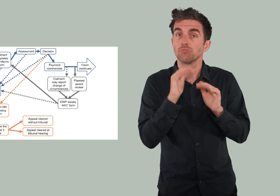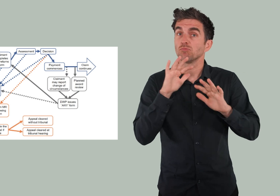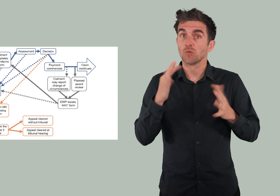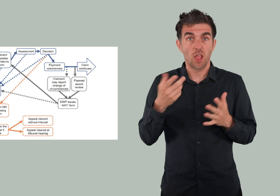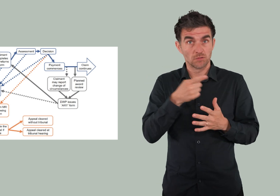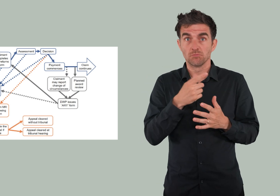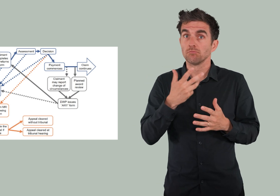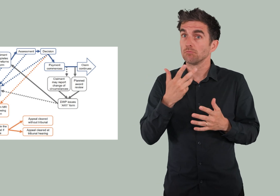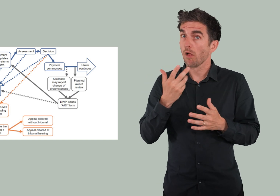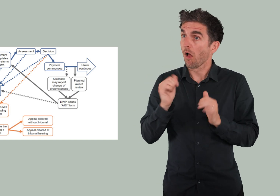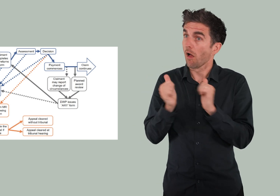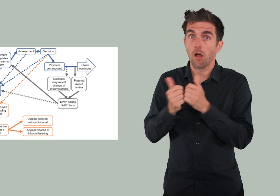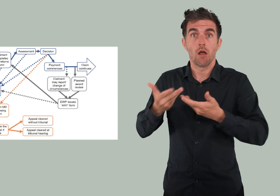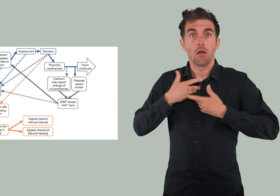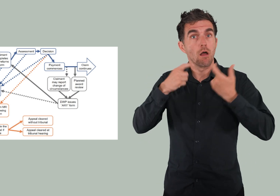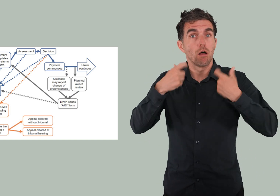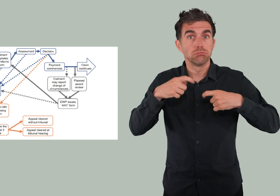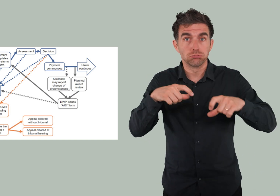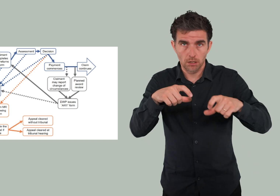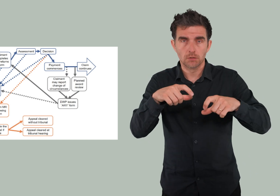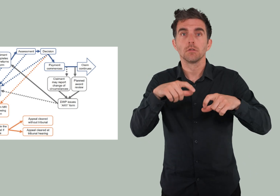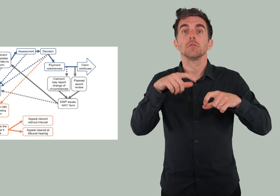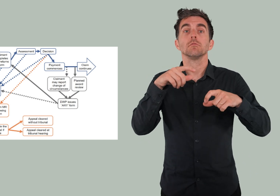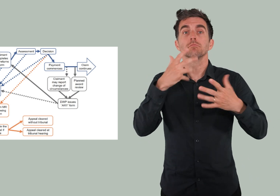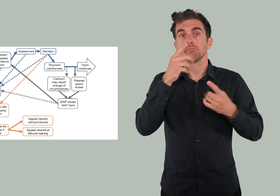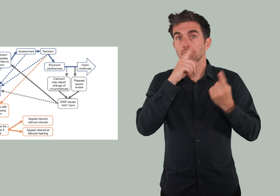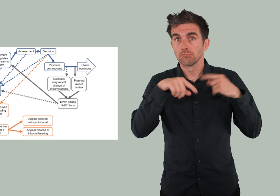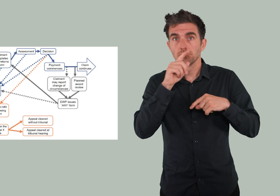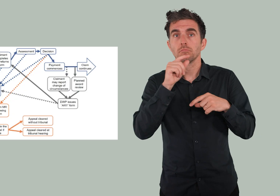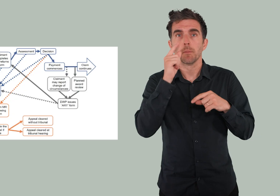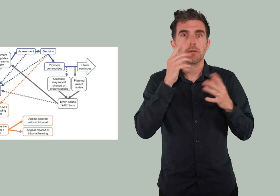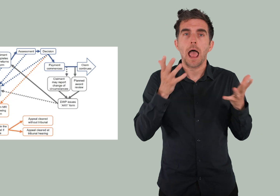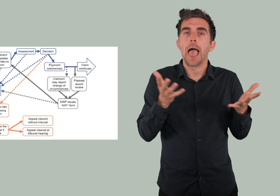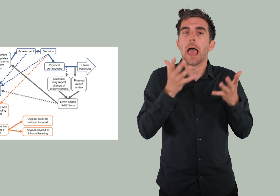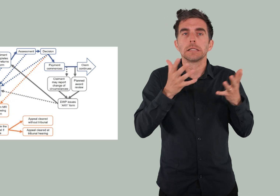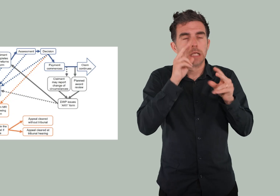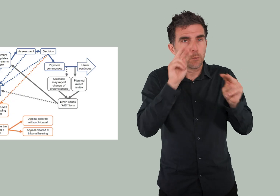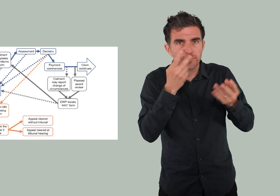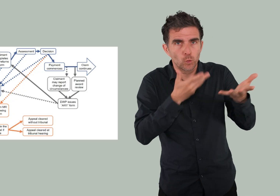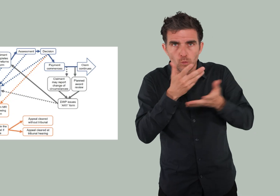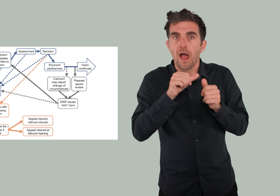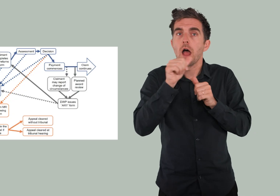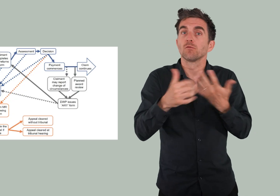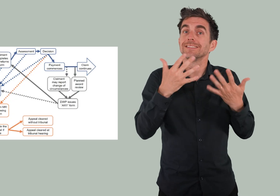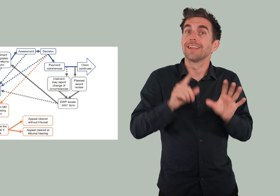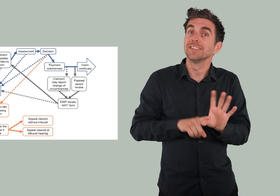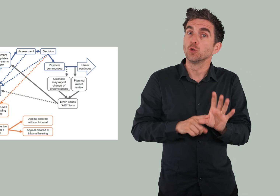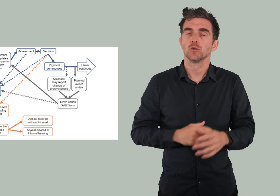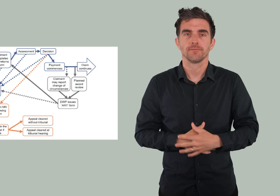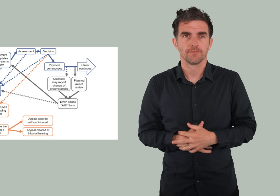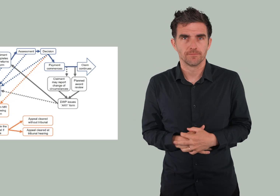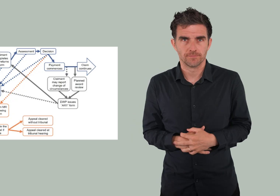(unless they received an ongoing award, where they’ll receive a light touch review after 10 years).